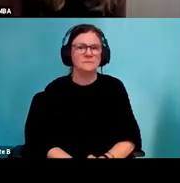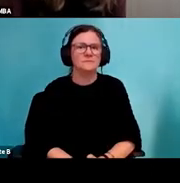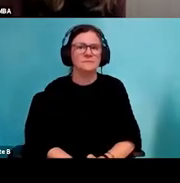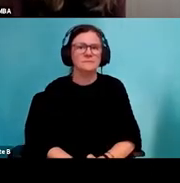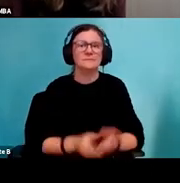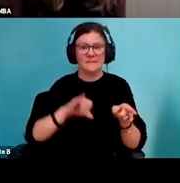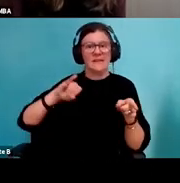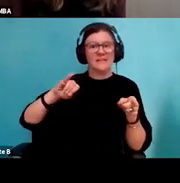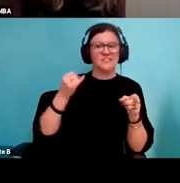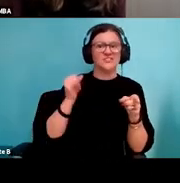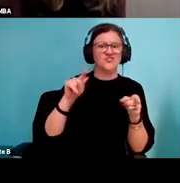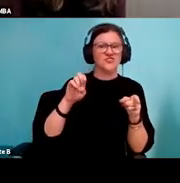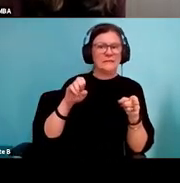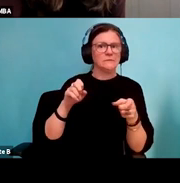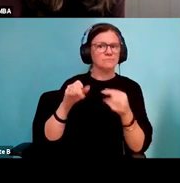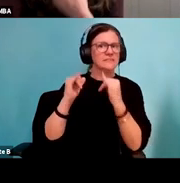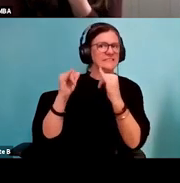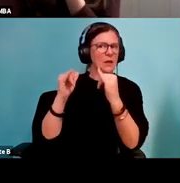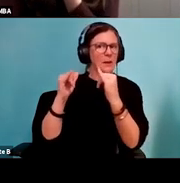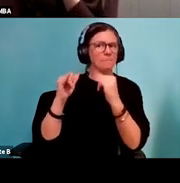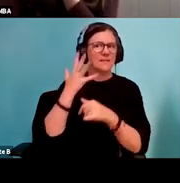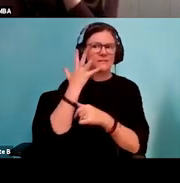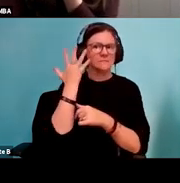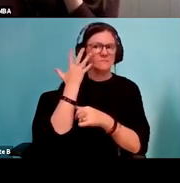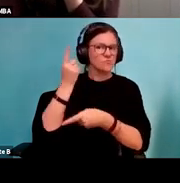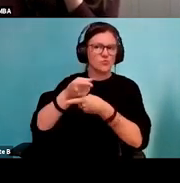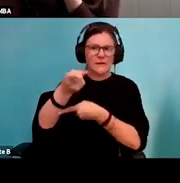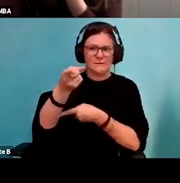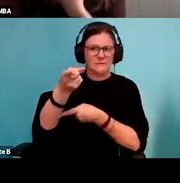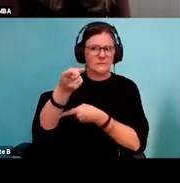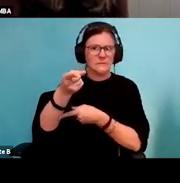[DR. JEANNE ALHUSEN:] Absolutely, Tiffany is right, particularly for women of color